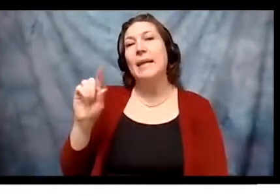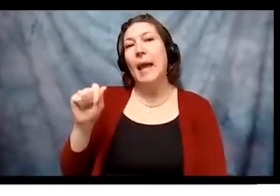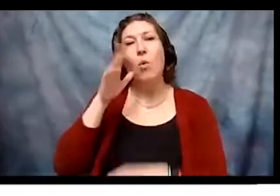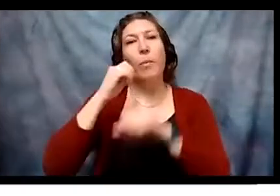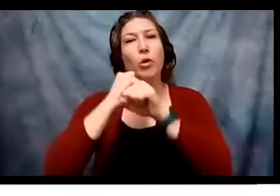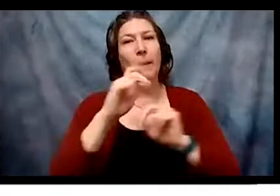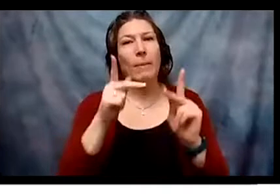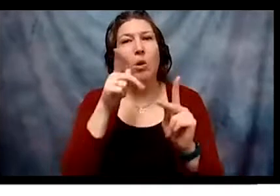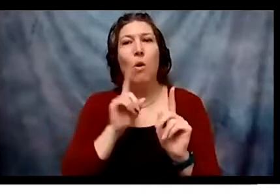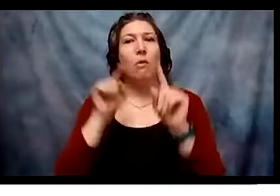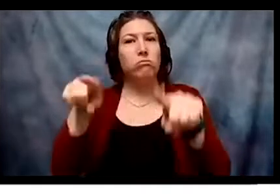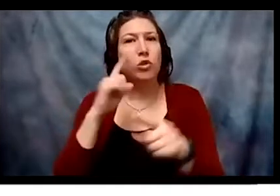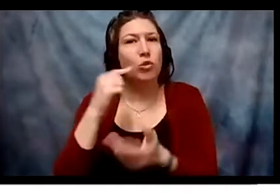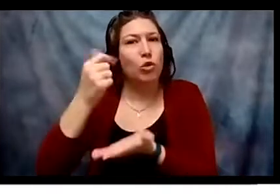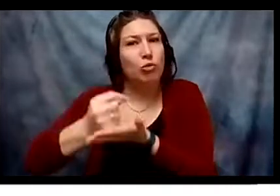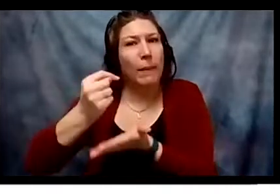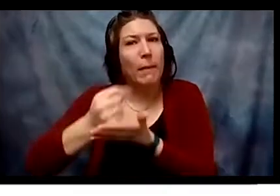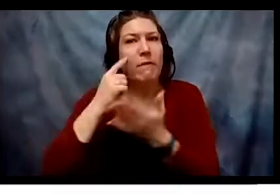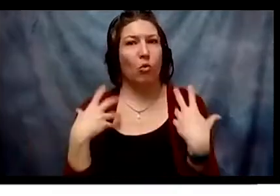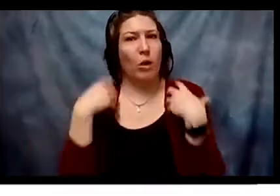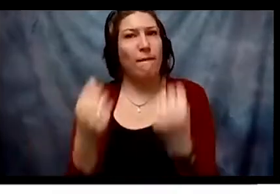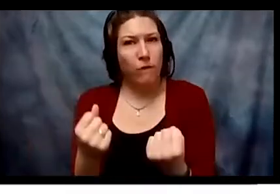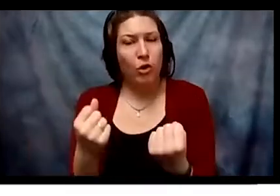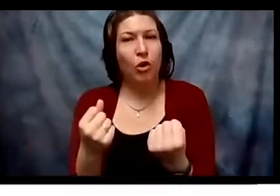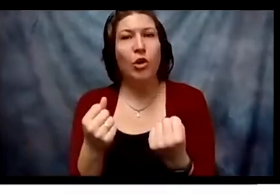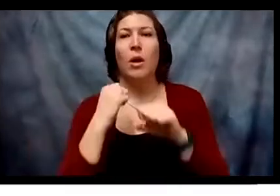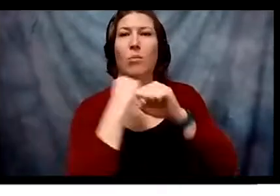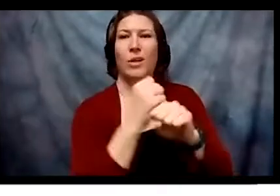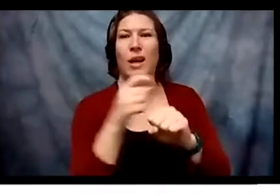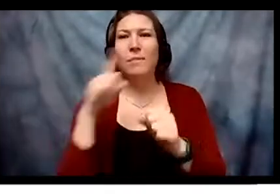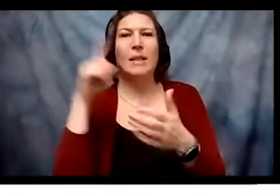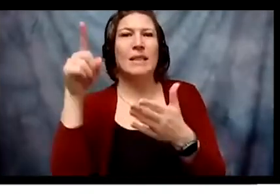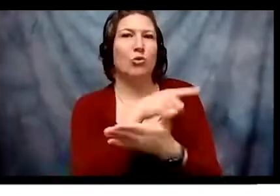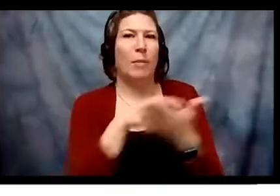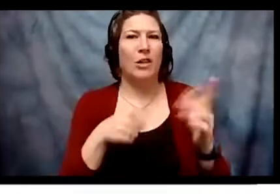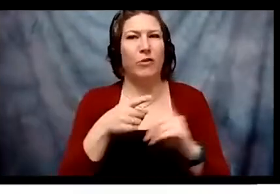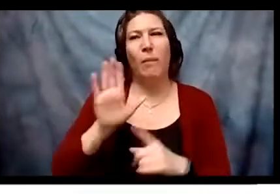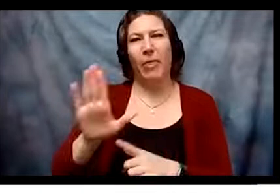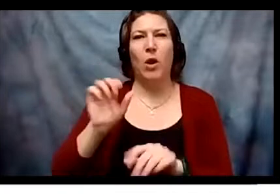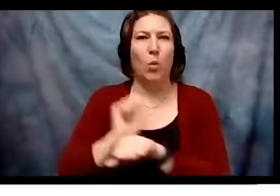addiction recovery treatment from being discriminated against in the workplace. This means that your